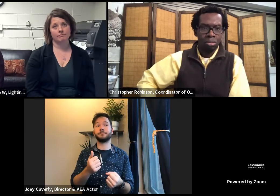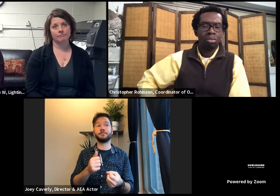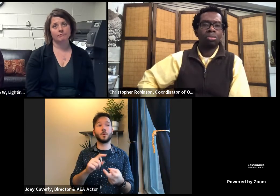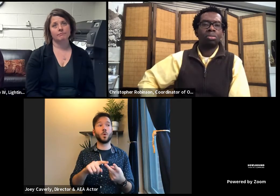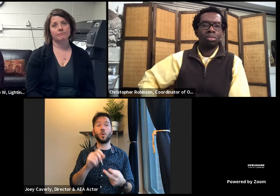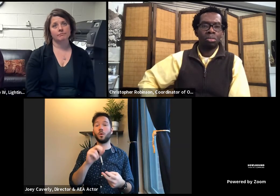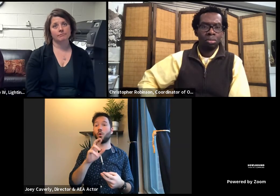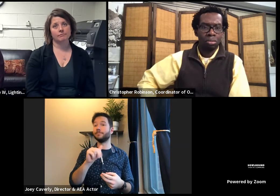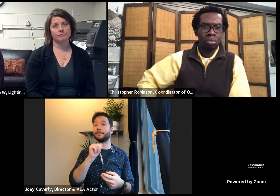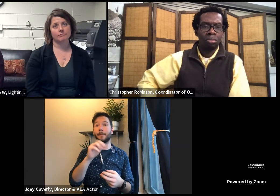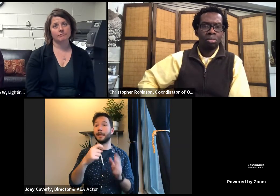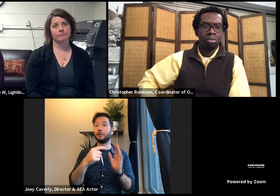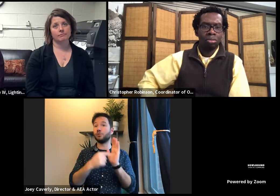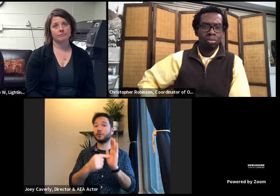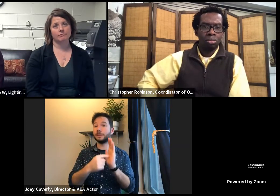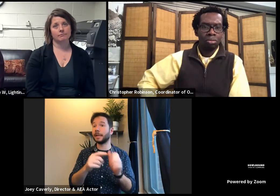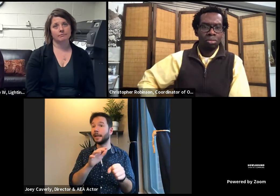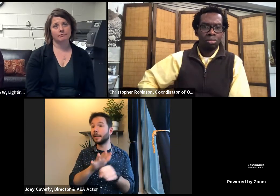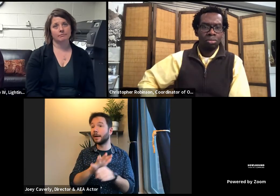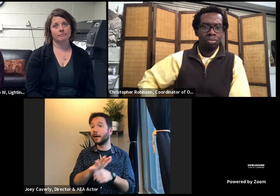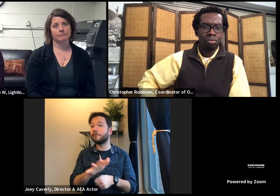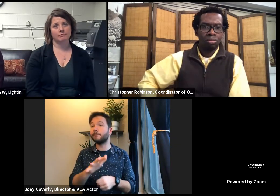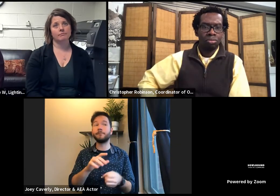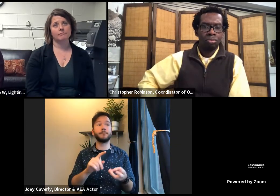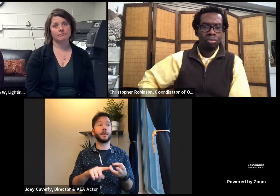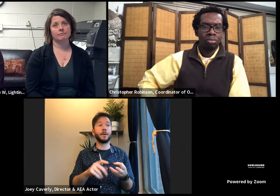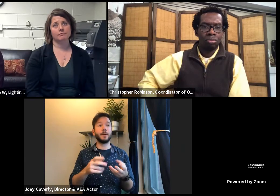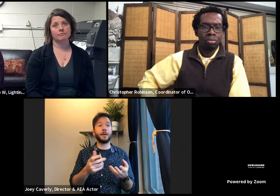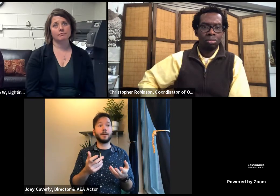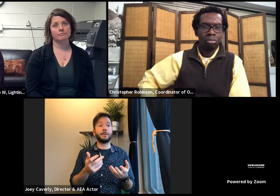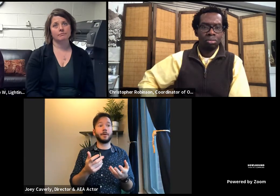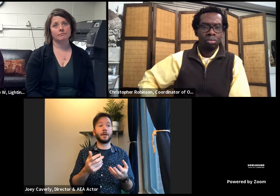and also not enough people of color are getting work.